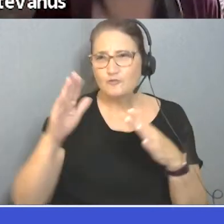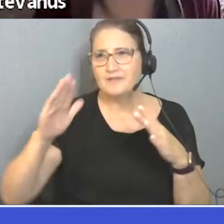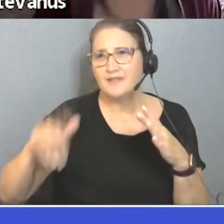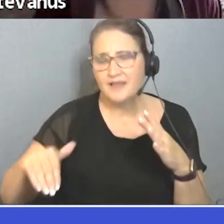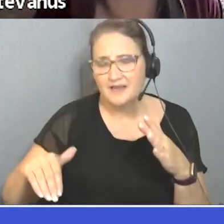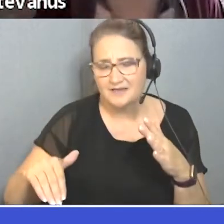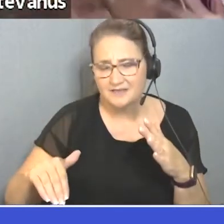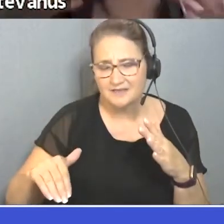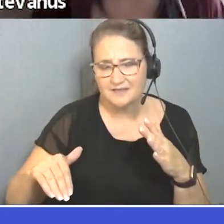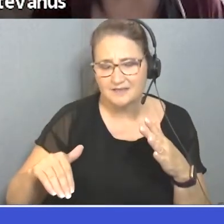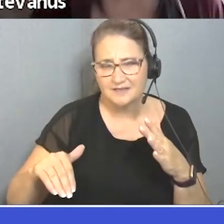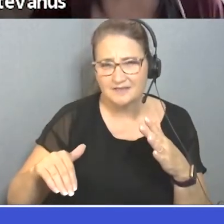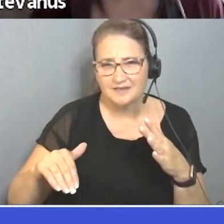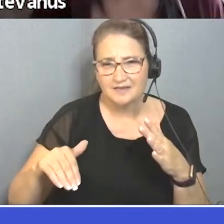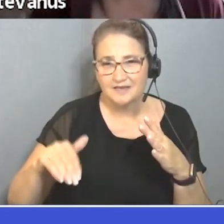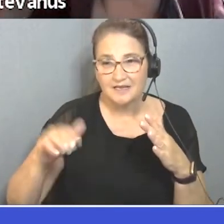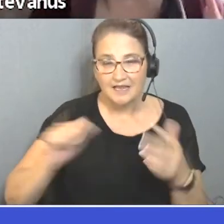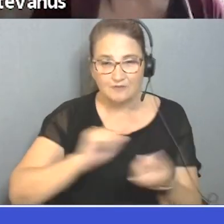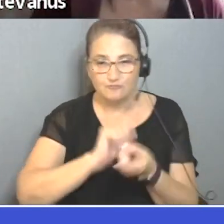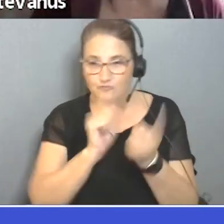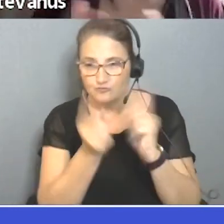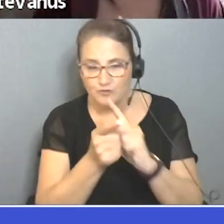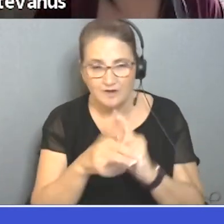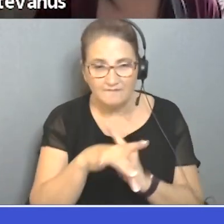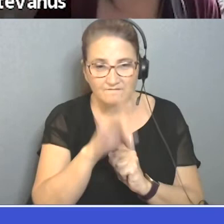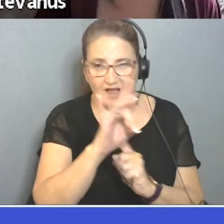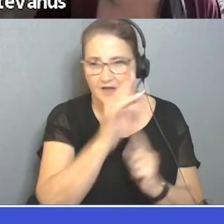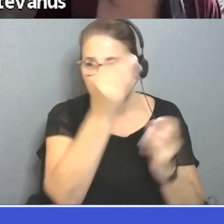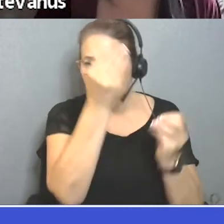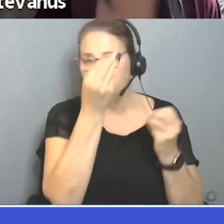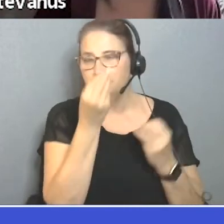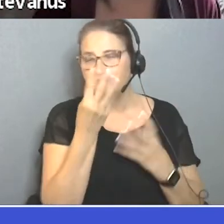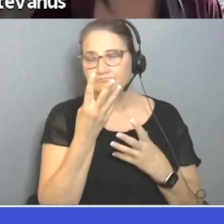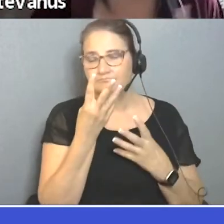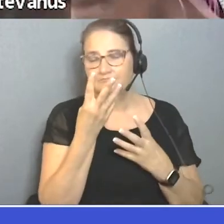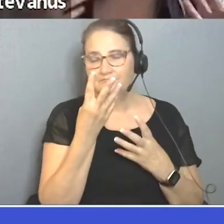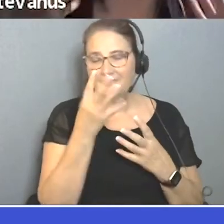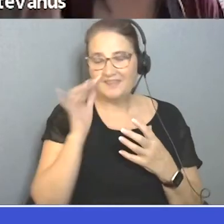a rich discovery that can happen that can inform